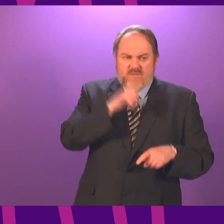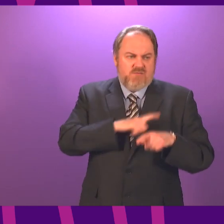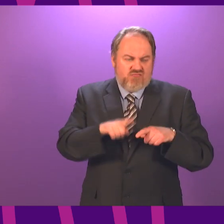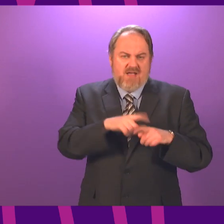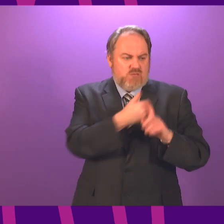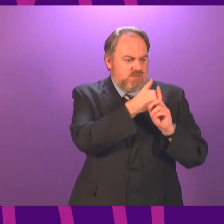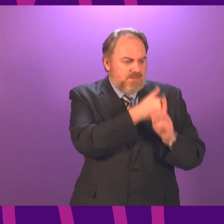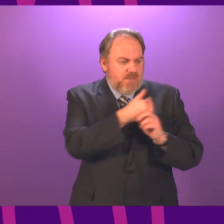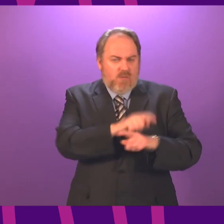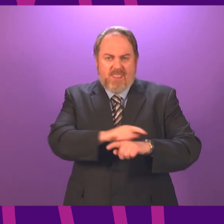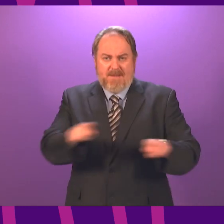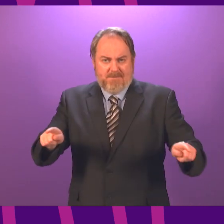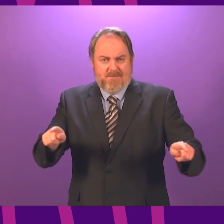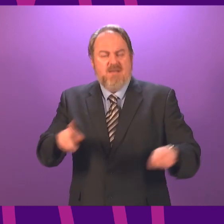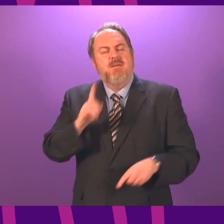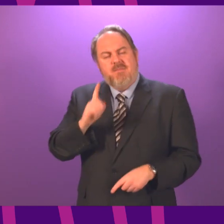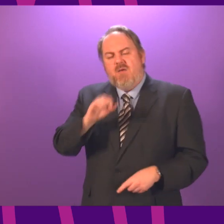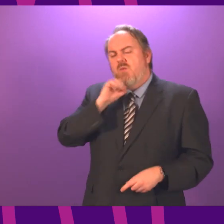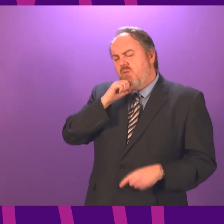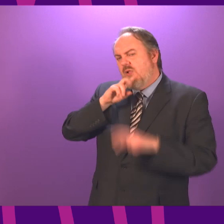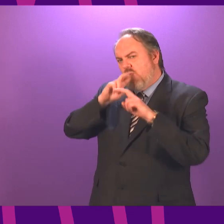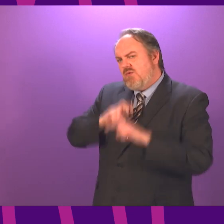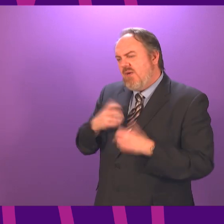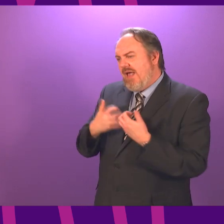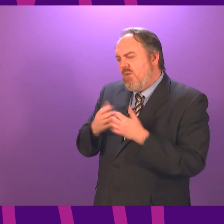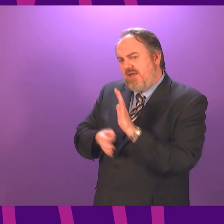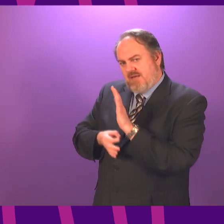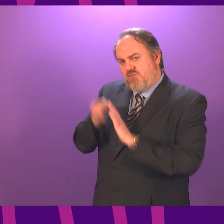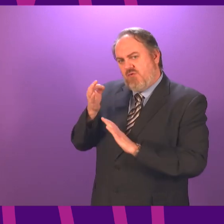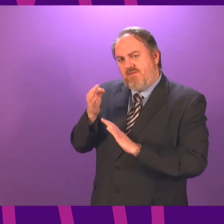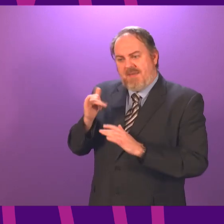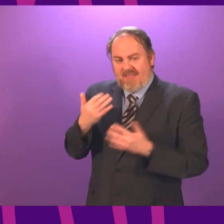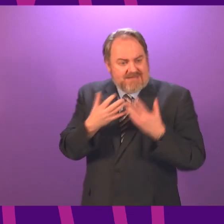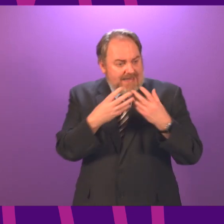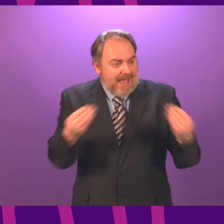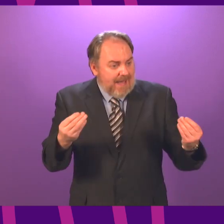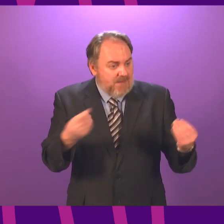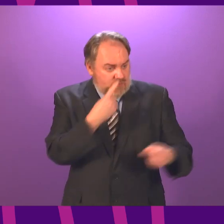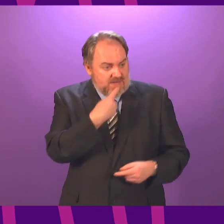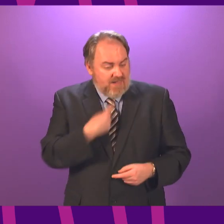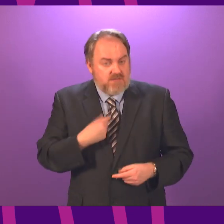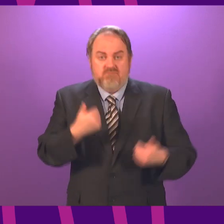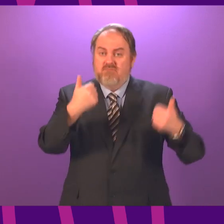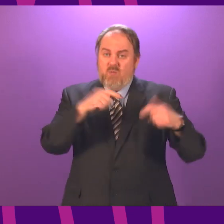and bed and breakfasts in particular. I will take that point away and I will see whether there is more that we can do, whether there is a particular gap that we have yet to fill and what we can do to try and fill it.